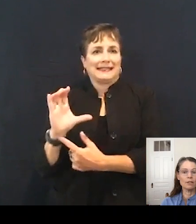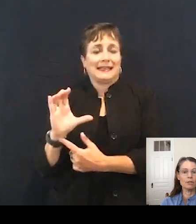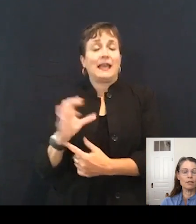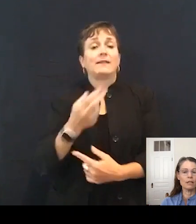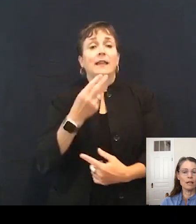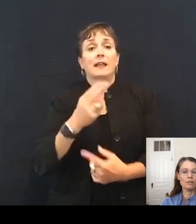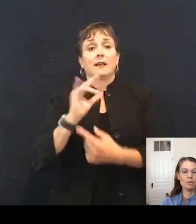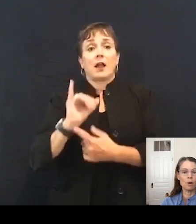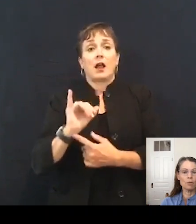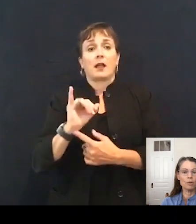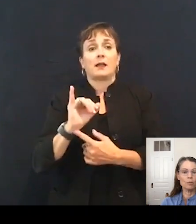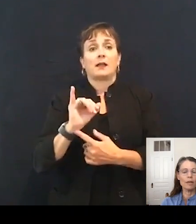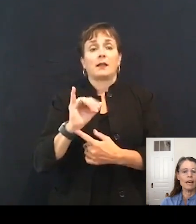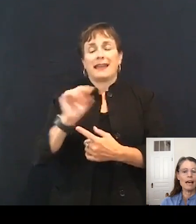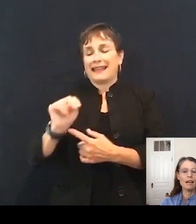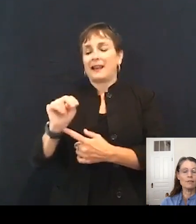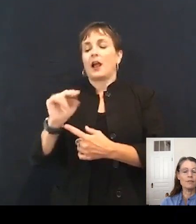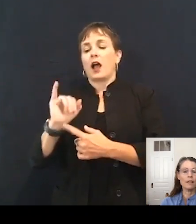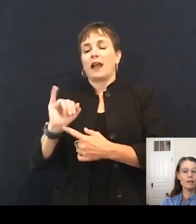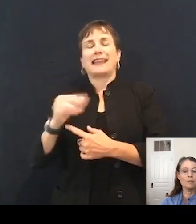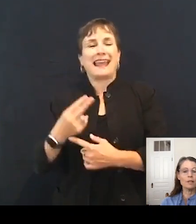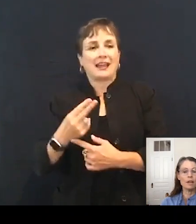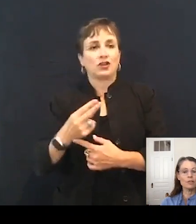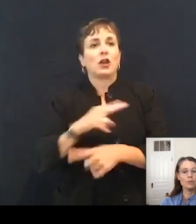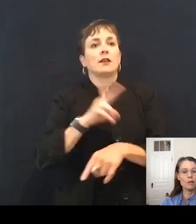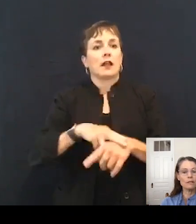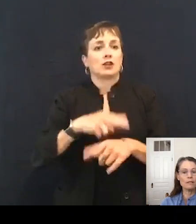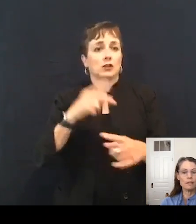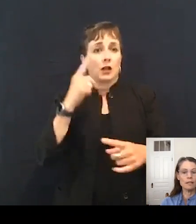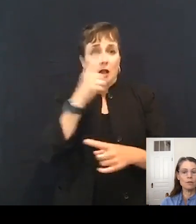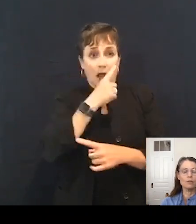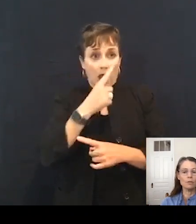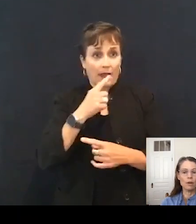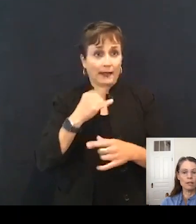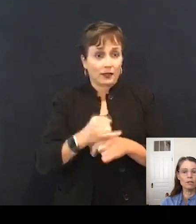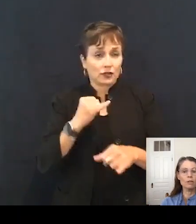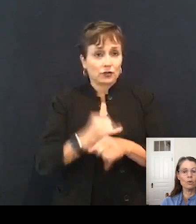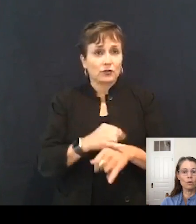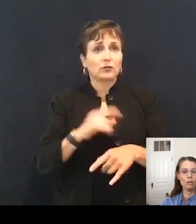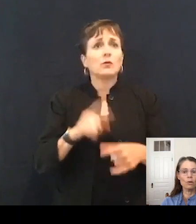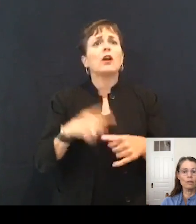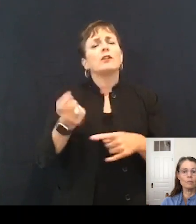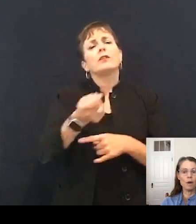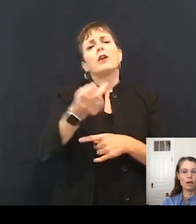Anand Swaroop have developed USH1C retinal organoid models,